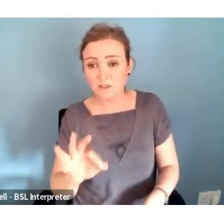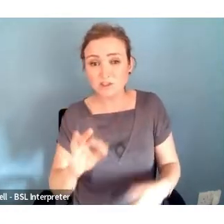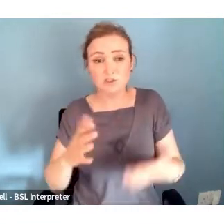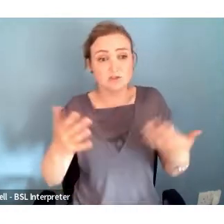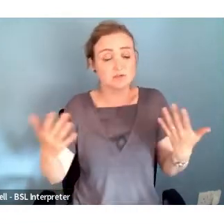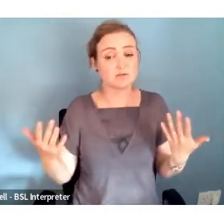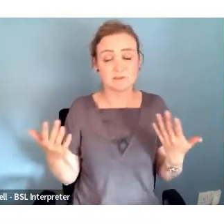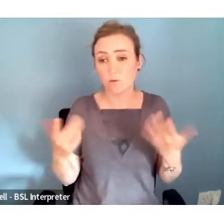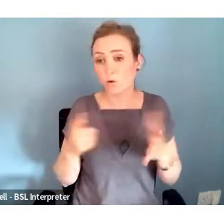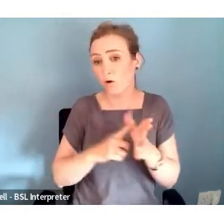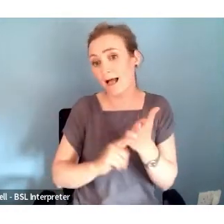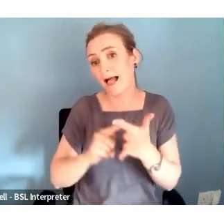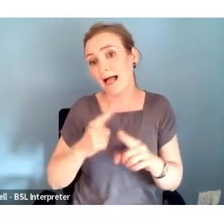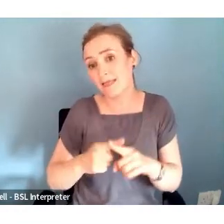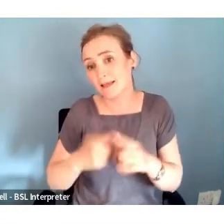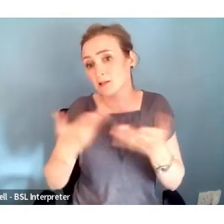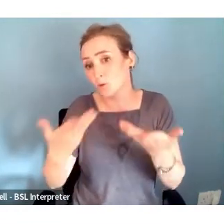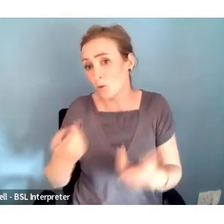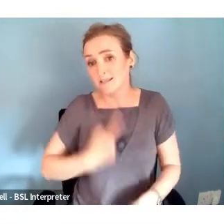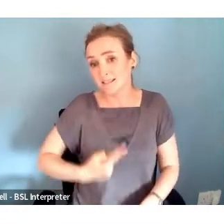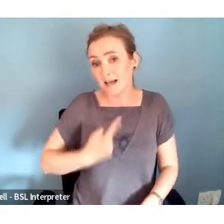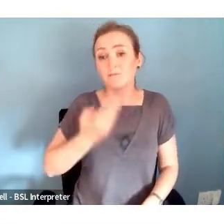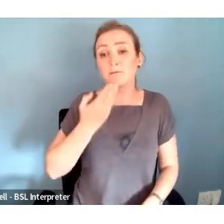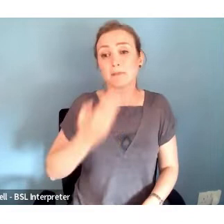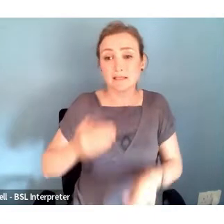or Alex, pop signal in there. If you have examples